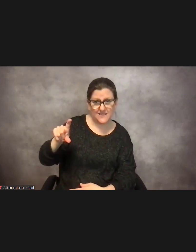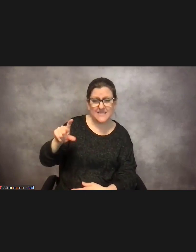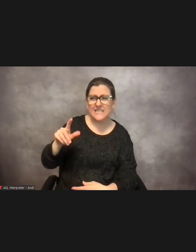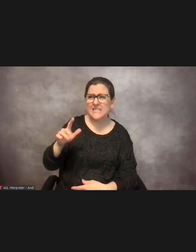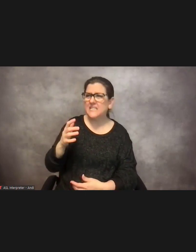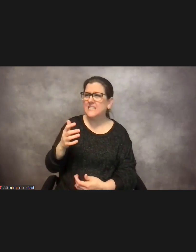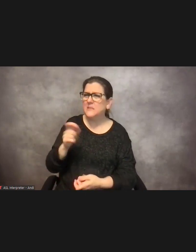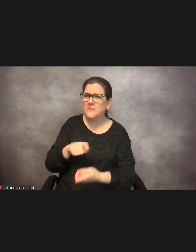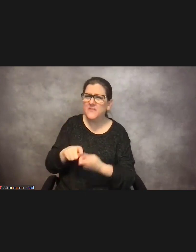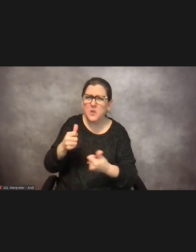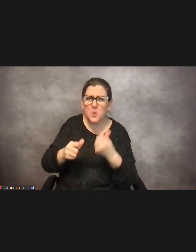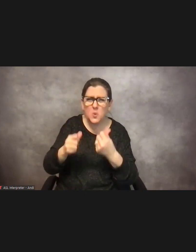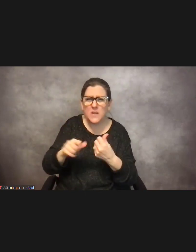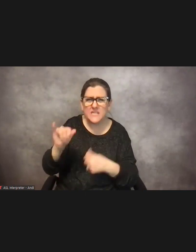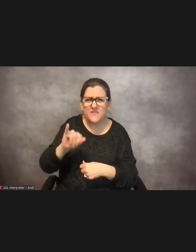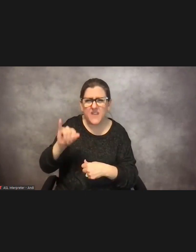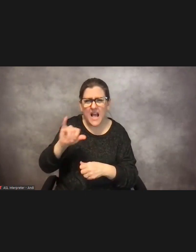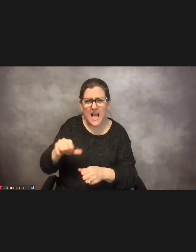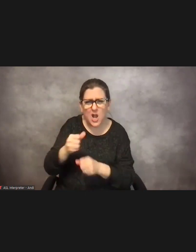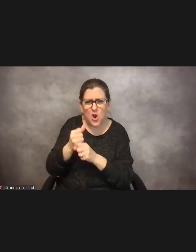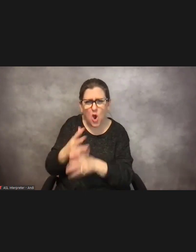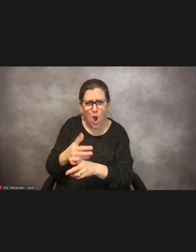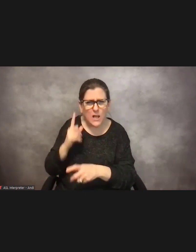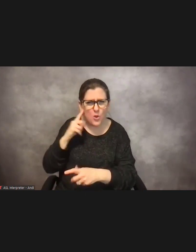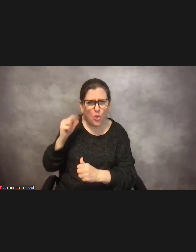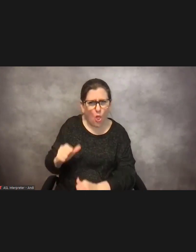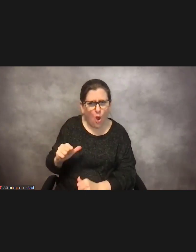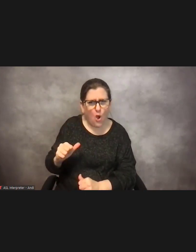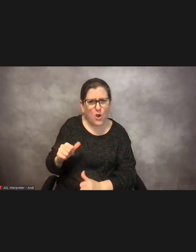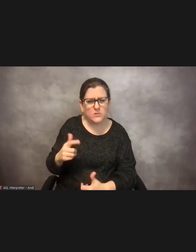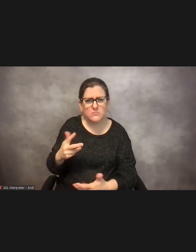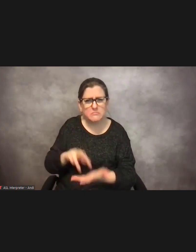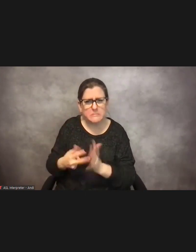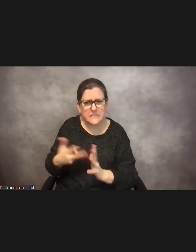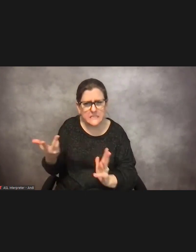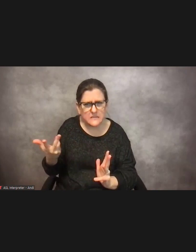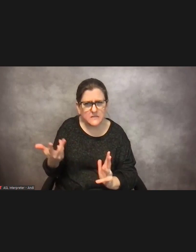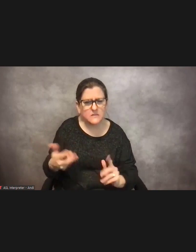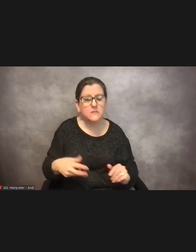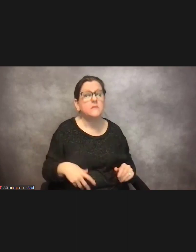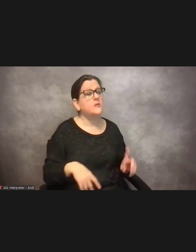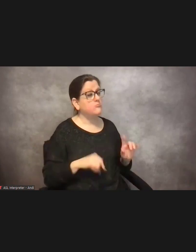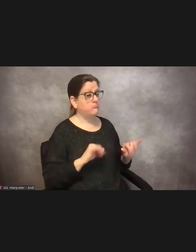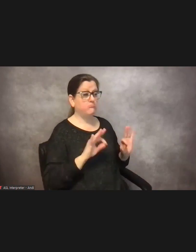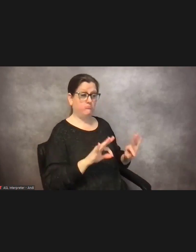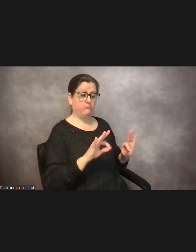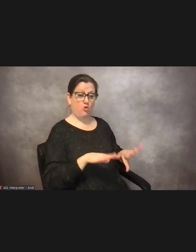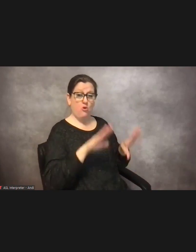Which specific infections can lead to hearing loss? Can you address that, Terry? : Yeah.